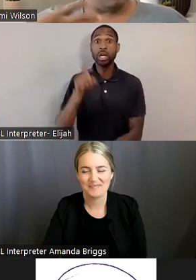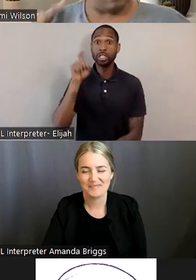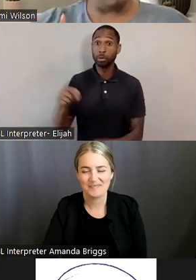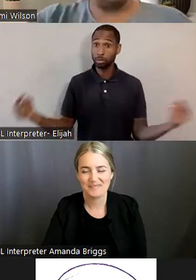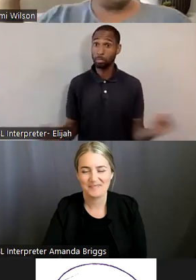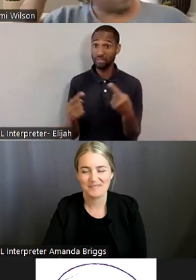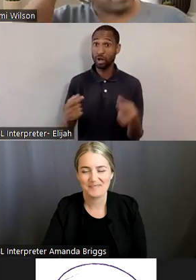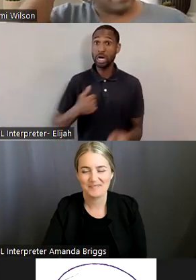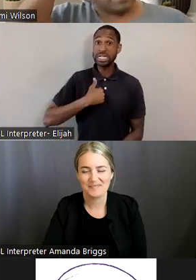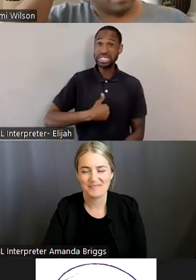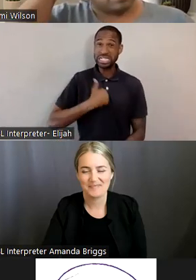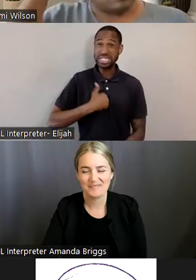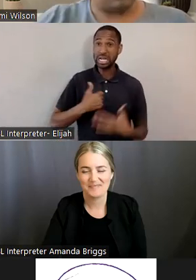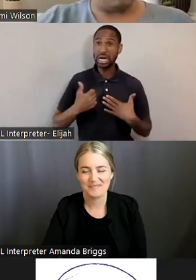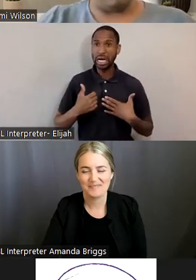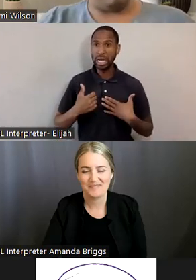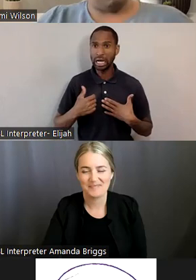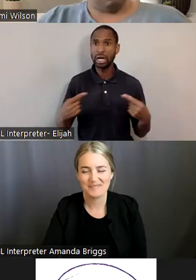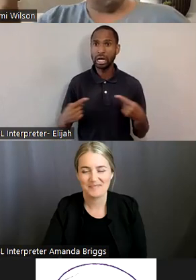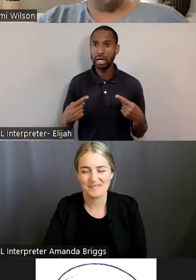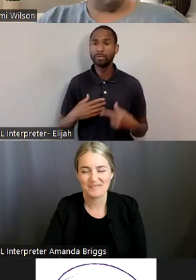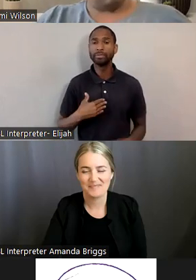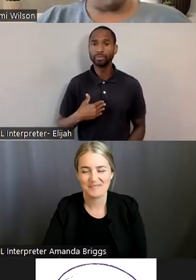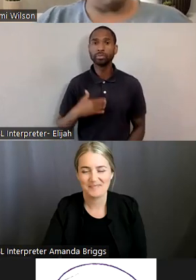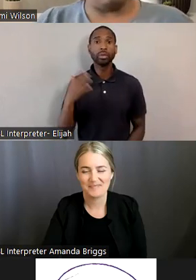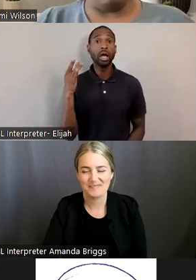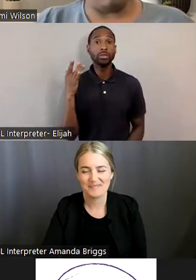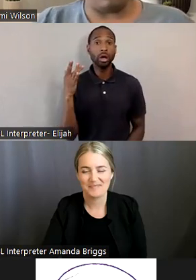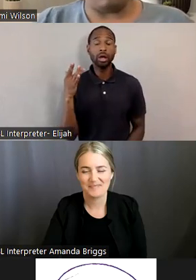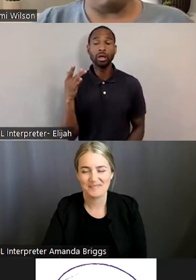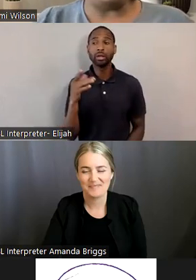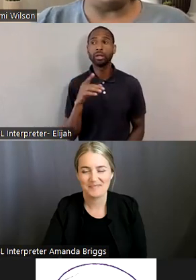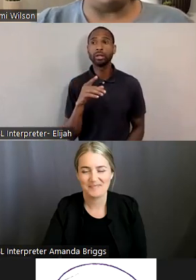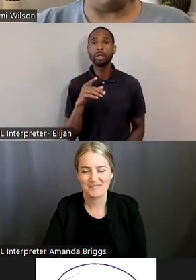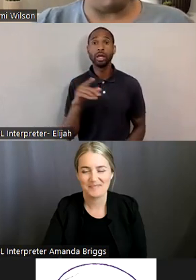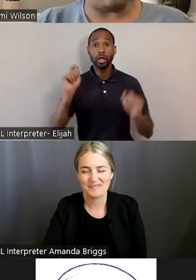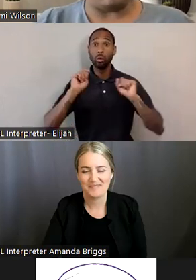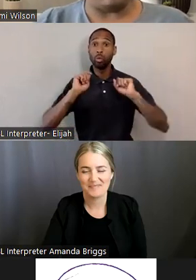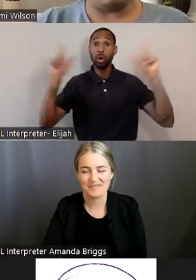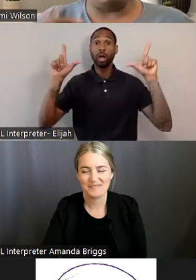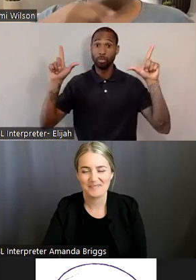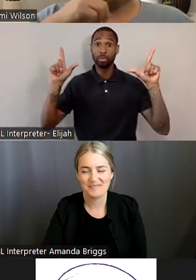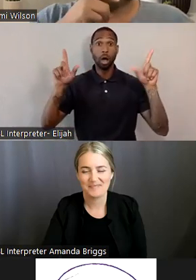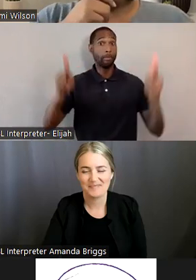And that's why it, you know, wakes the person up.